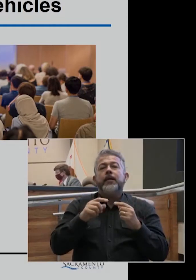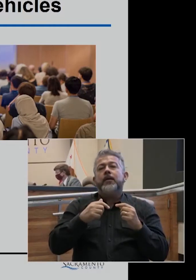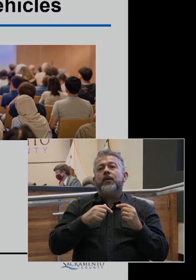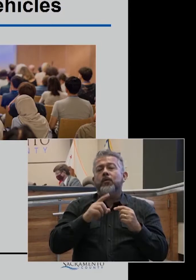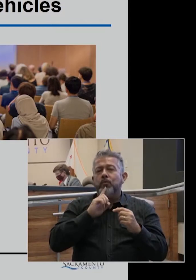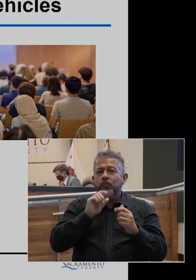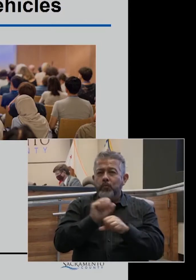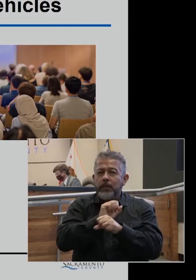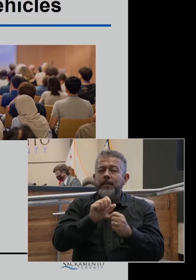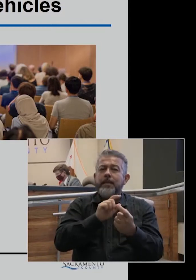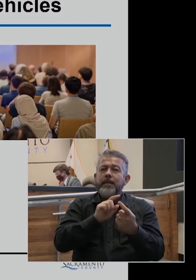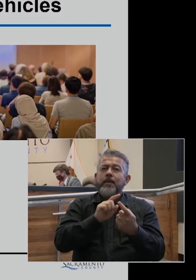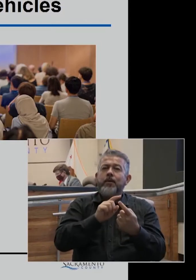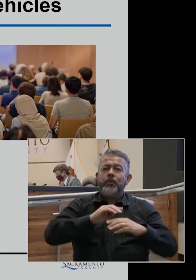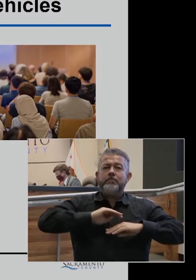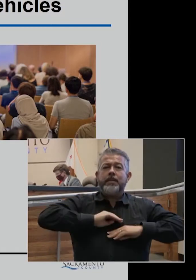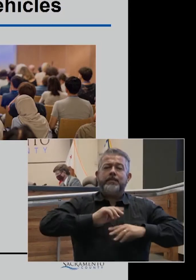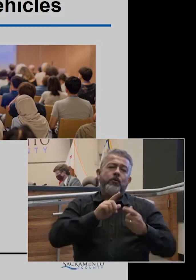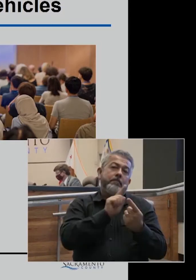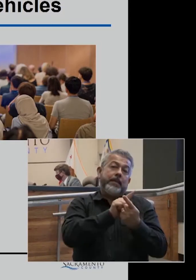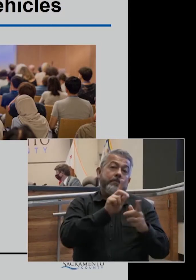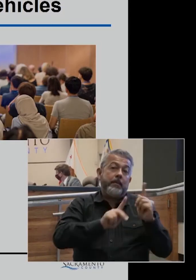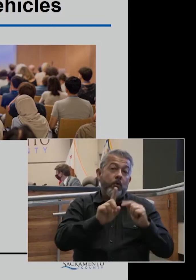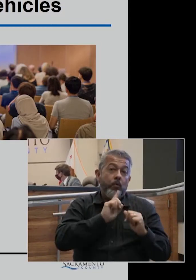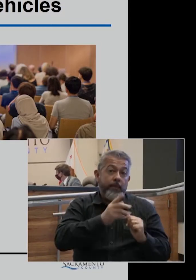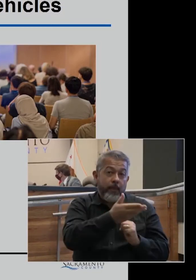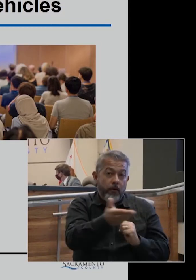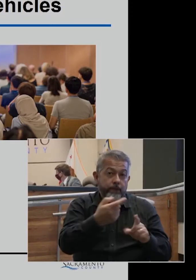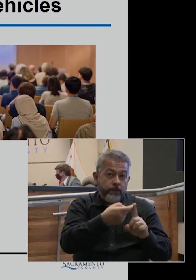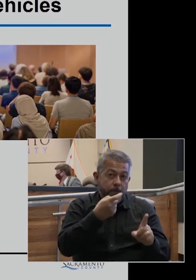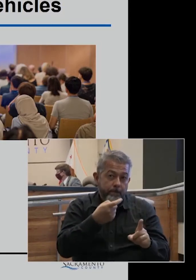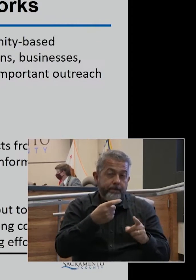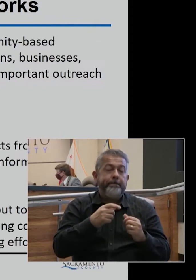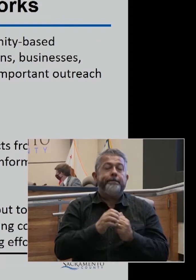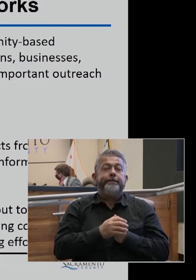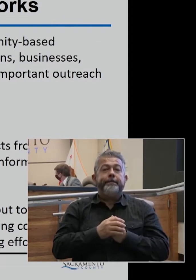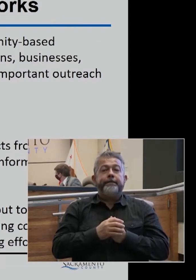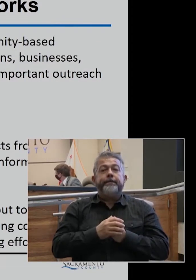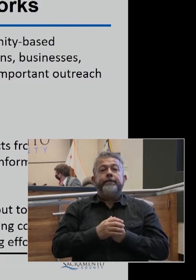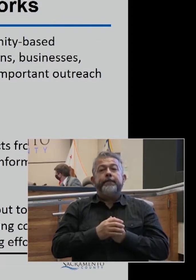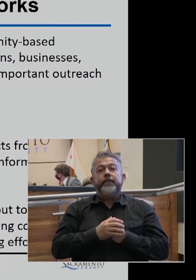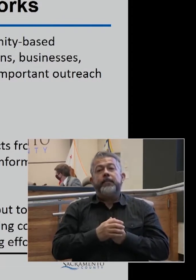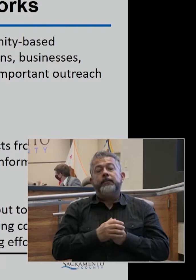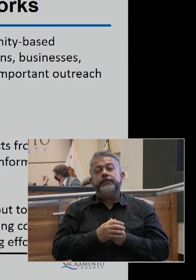FORE RUM AND MEET PEOPLE TO PROVIDE INFORMATION AND GET FEED PROVIDE INFORMATION AND GET FEED BACK FROM OUR RESIDENTS. BACK FROM OUR RESIDENTS. >> MADAM CHAIR?